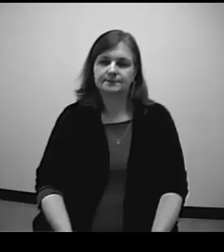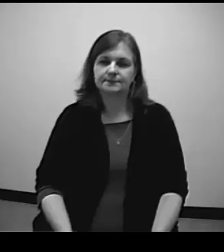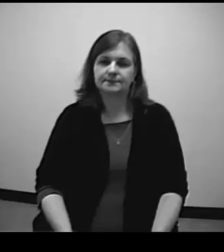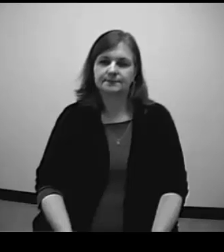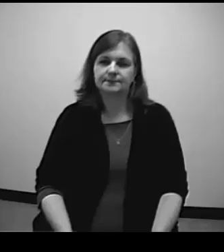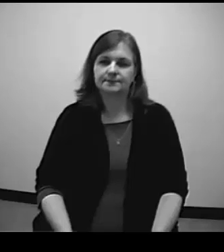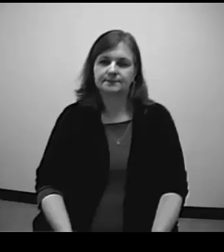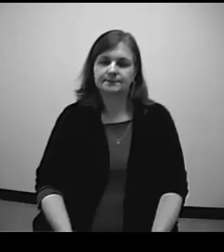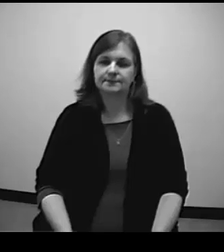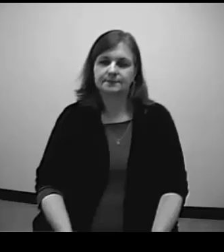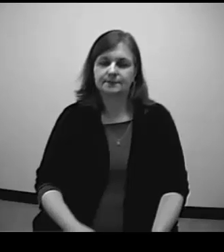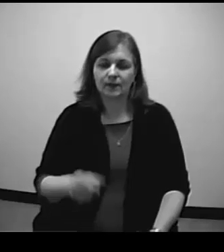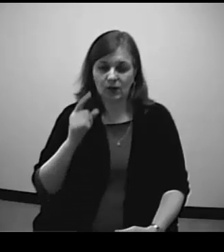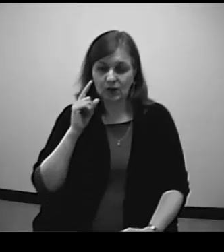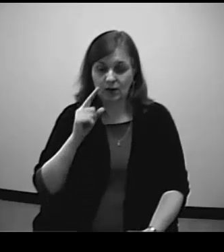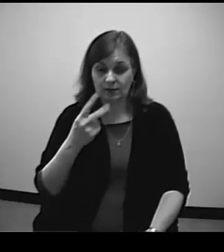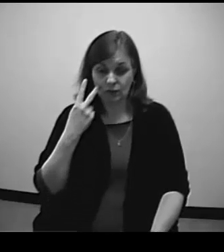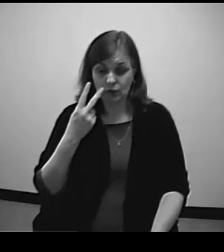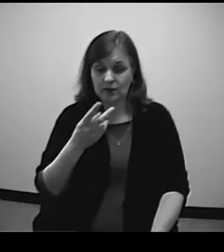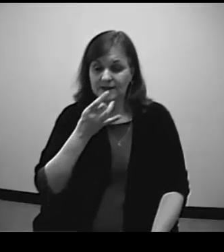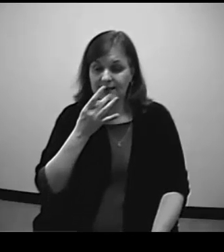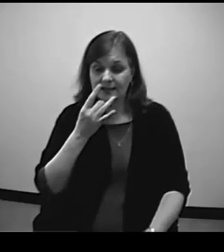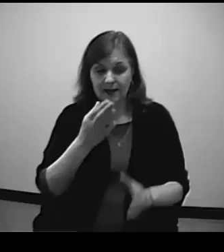so when we look at our spectrum